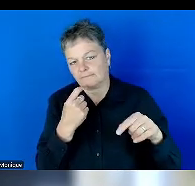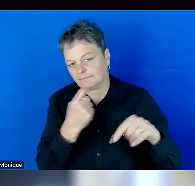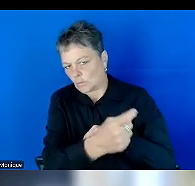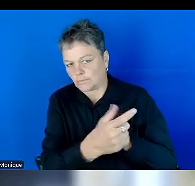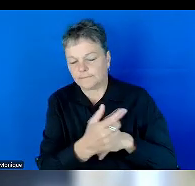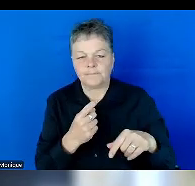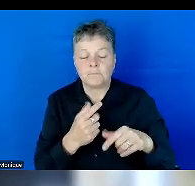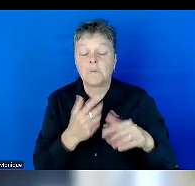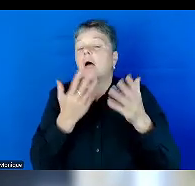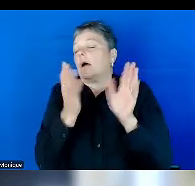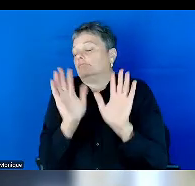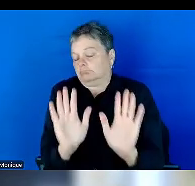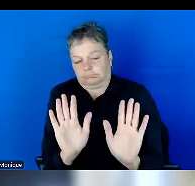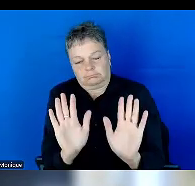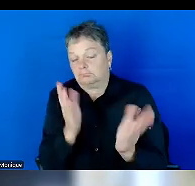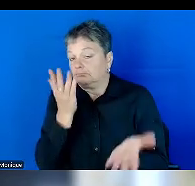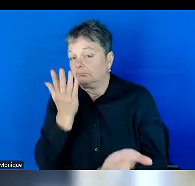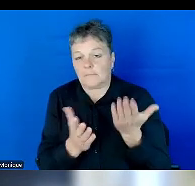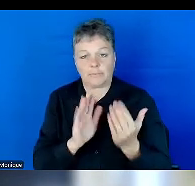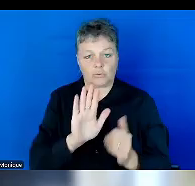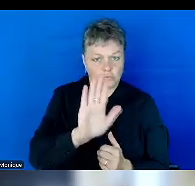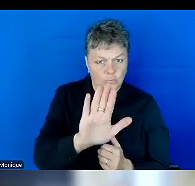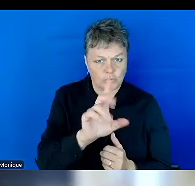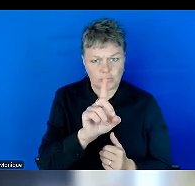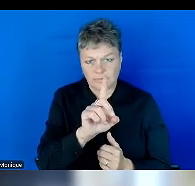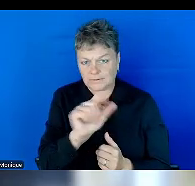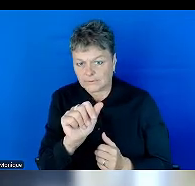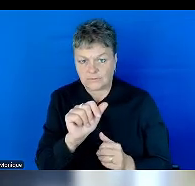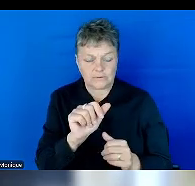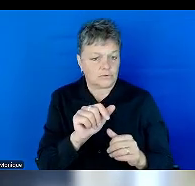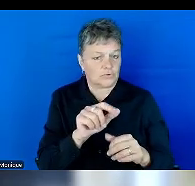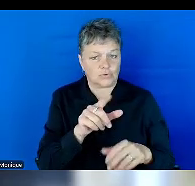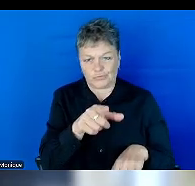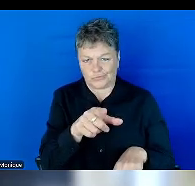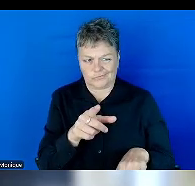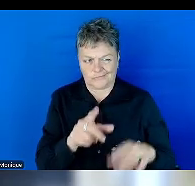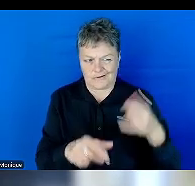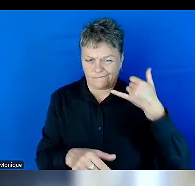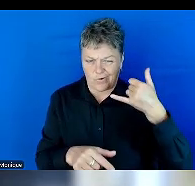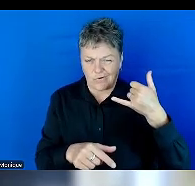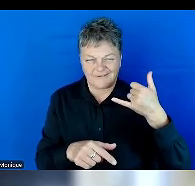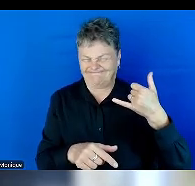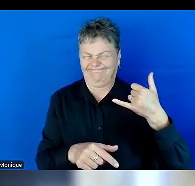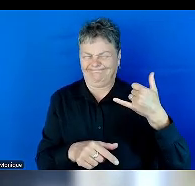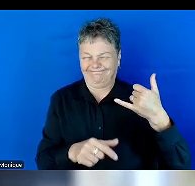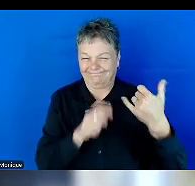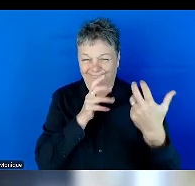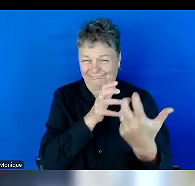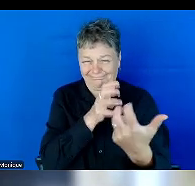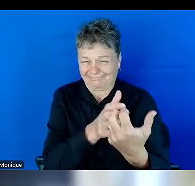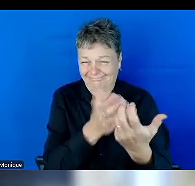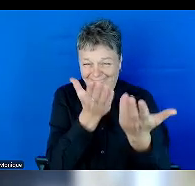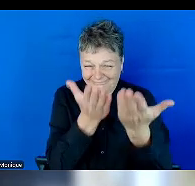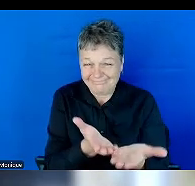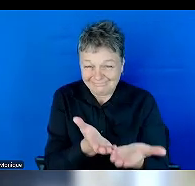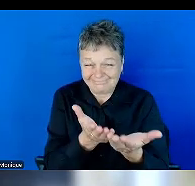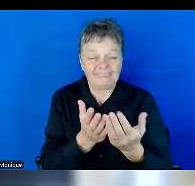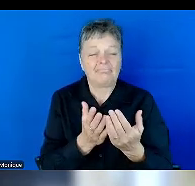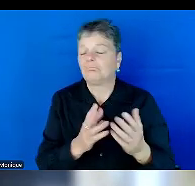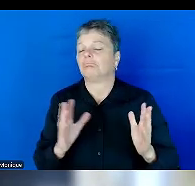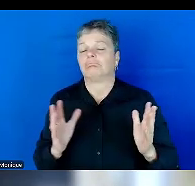disability you can't contact us or communicate by phone then we could um could accommodate your